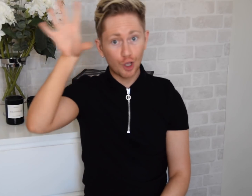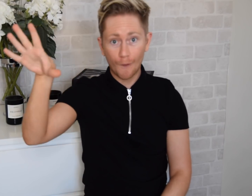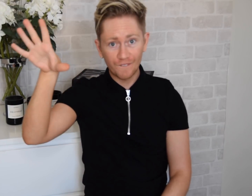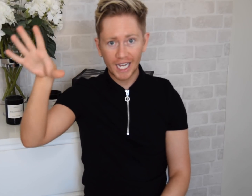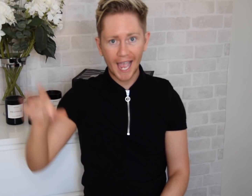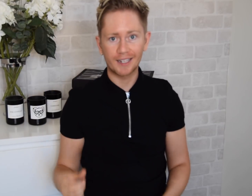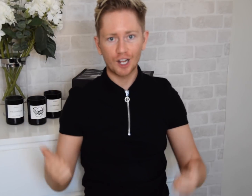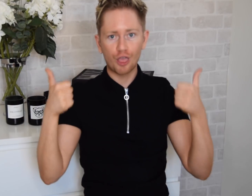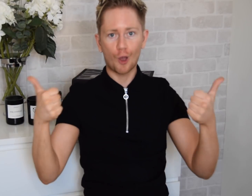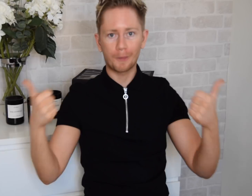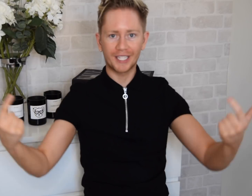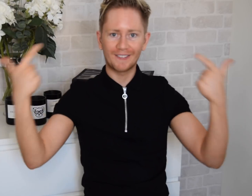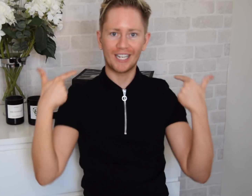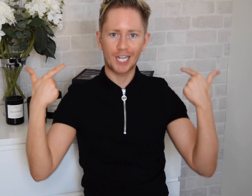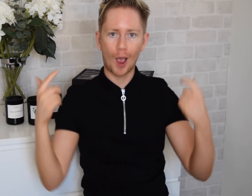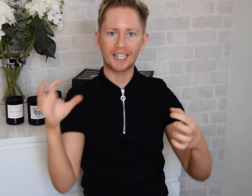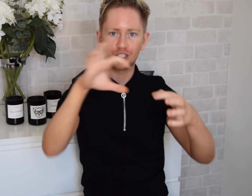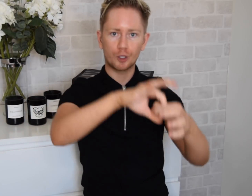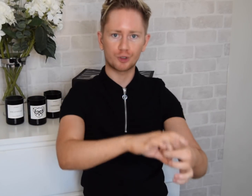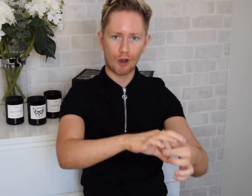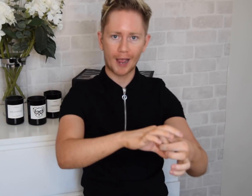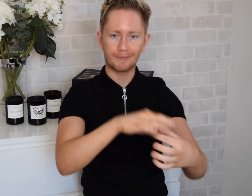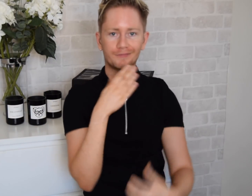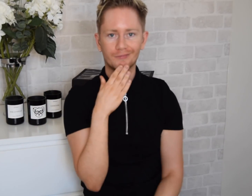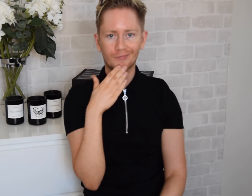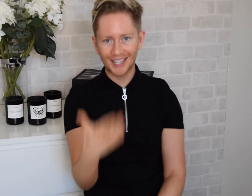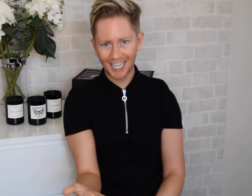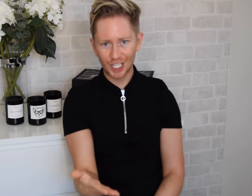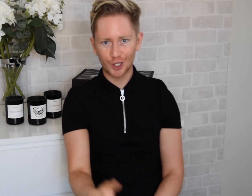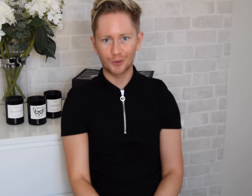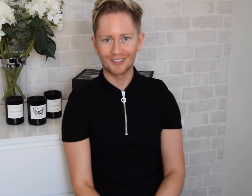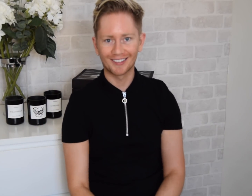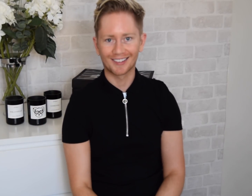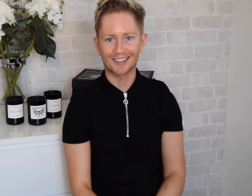Don't forget, thumb up this video and subscribe! Thank you!